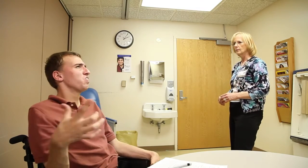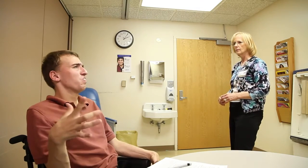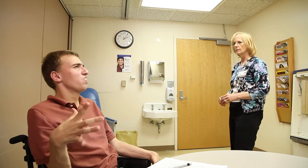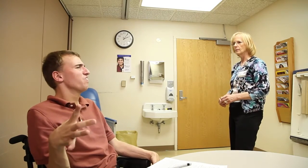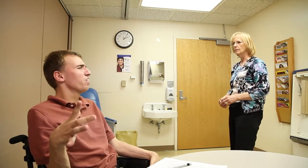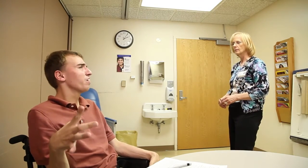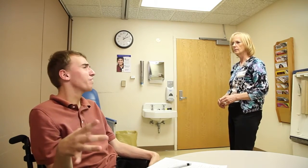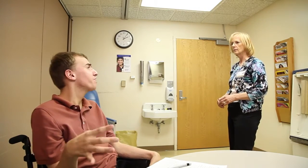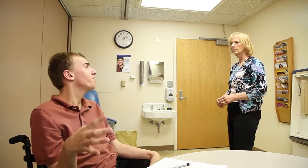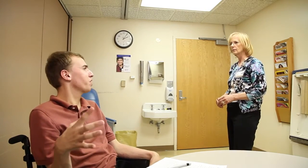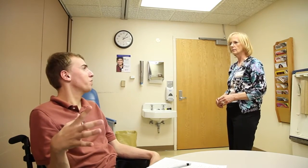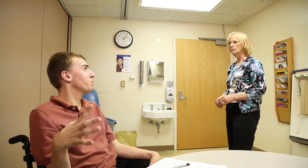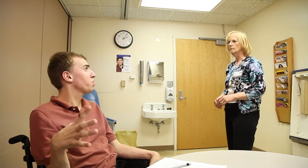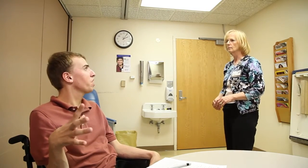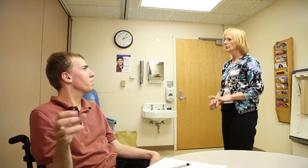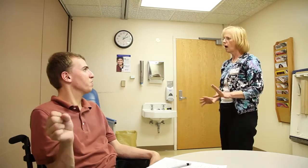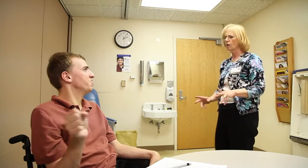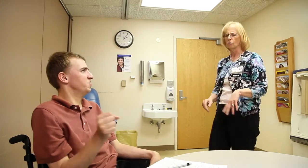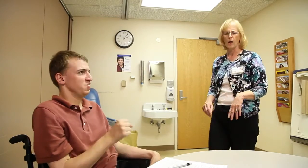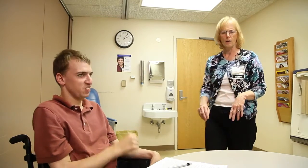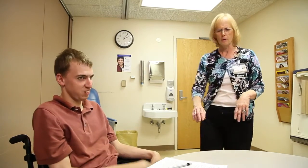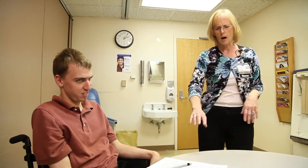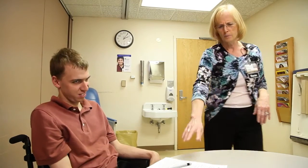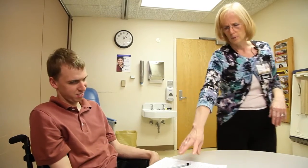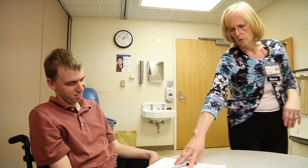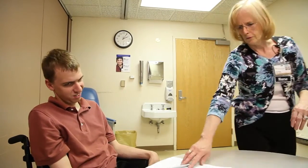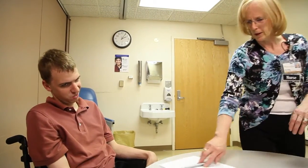So if you could help me out with that? - Oh, not a problem. We'll fill it